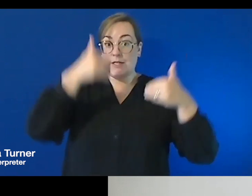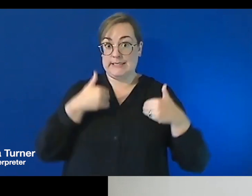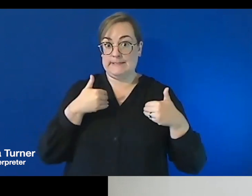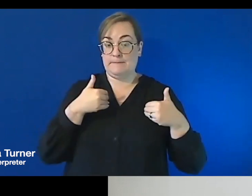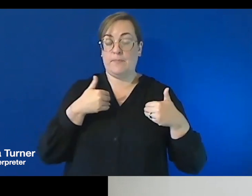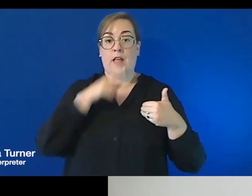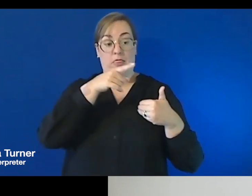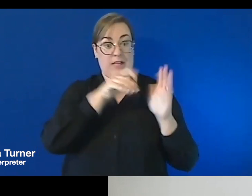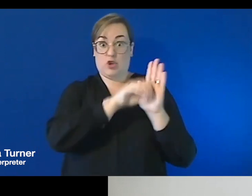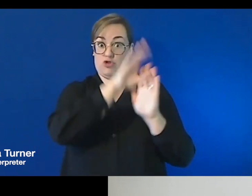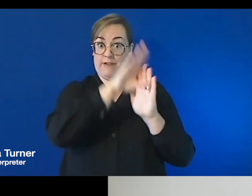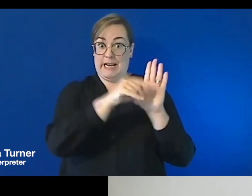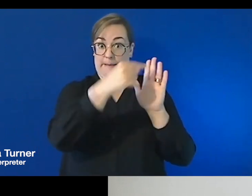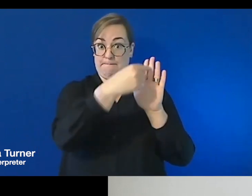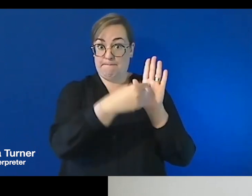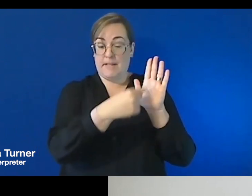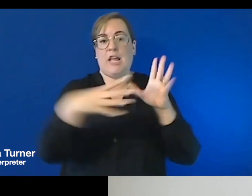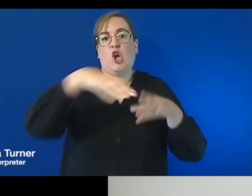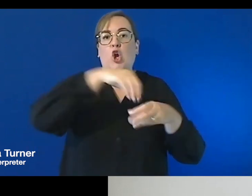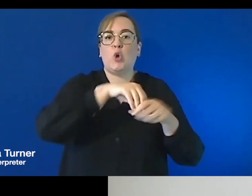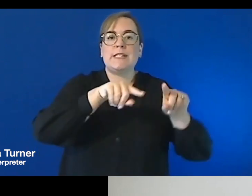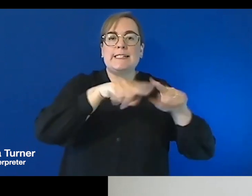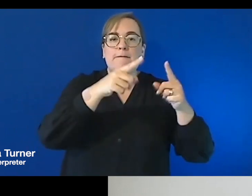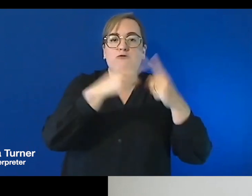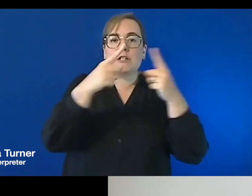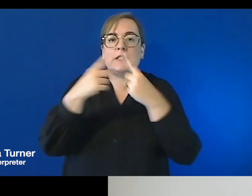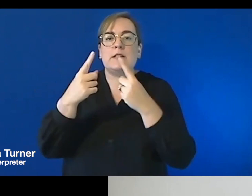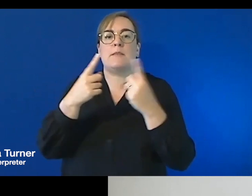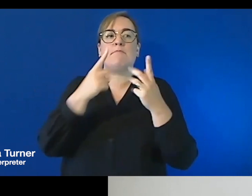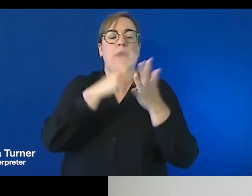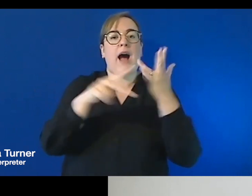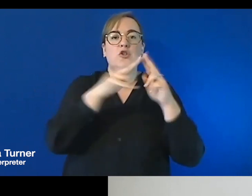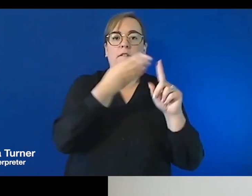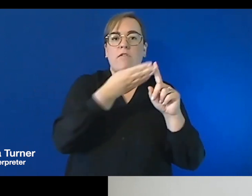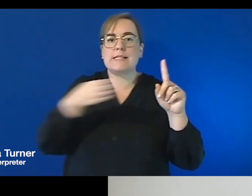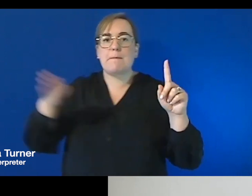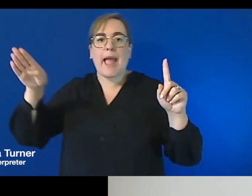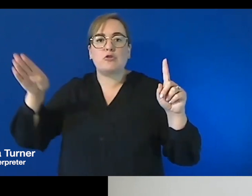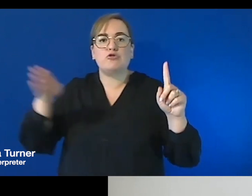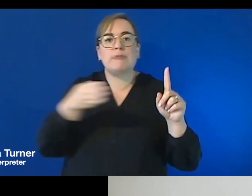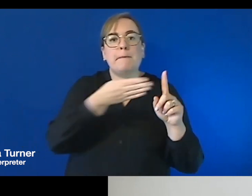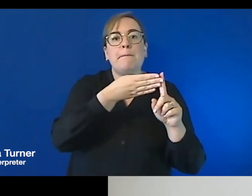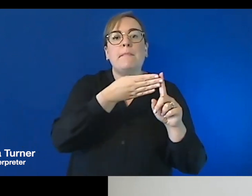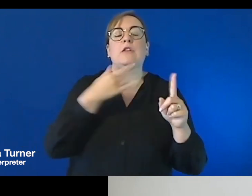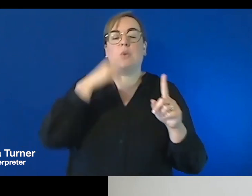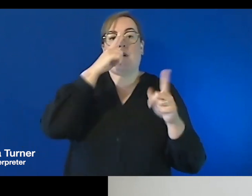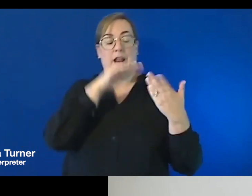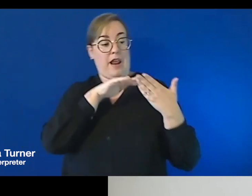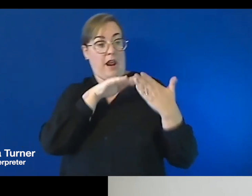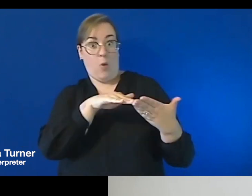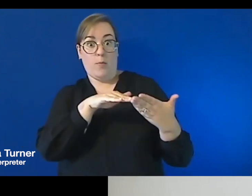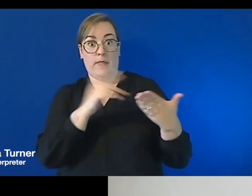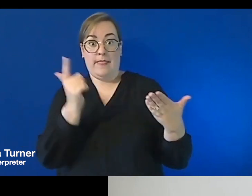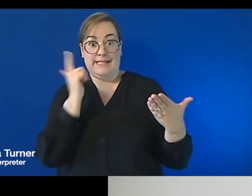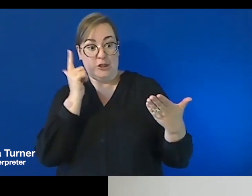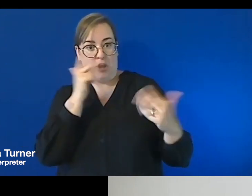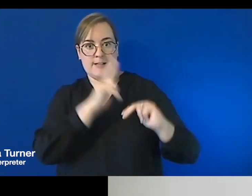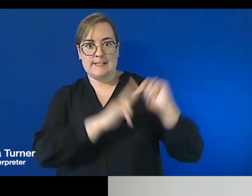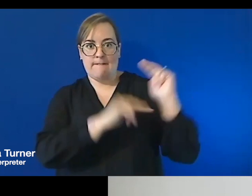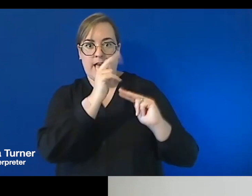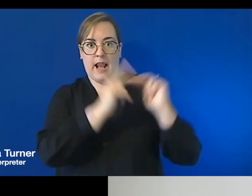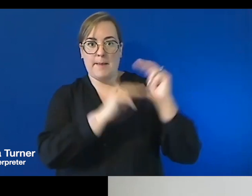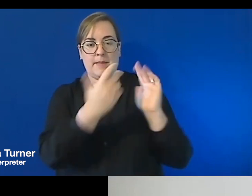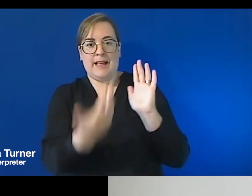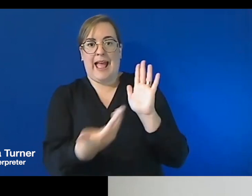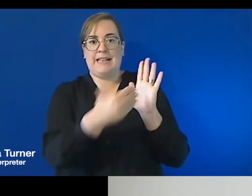parts of the spectrum ideas and cases would help teachers use it without additional involvement.